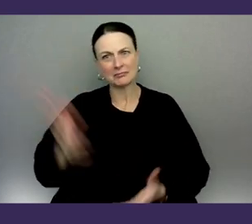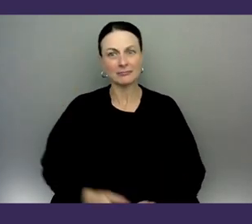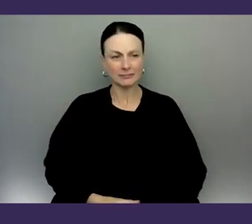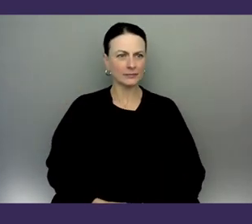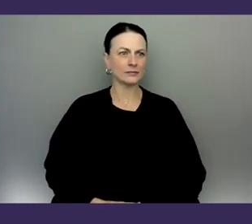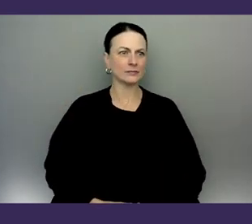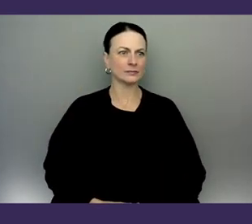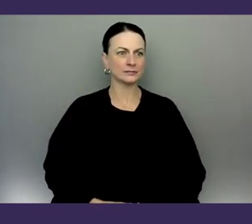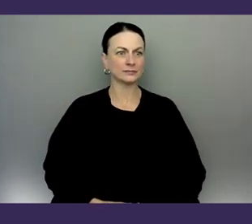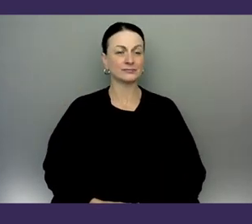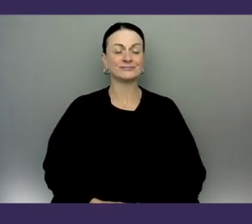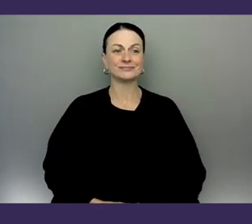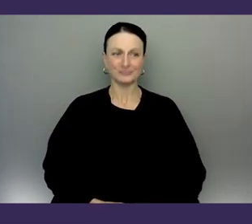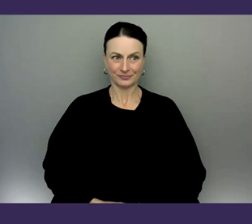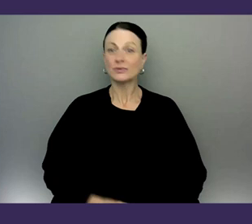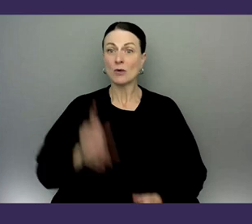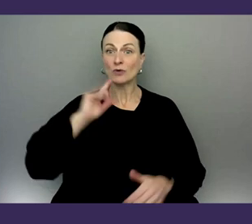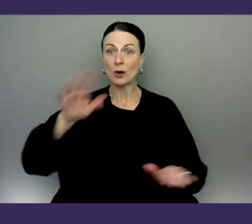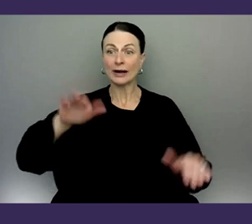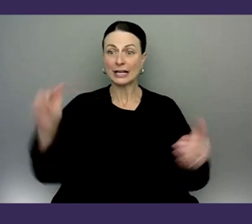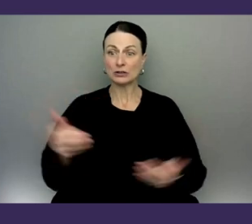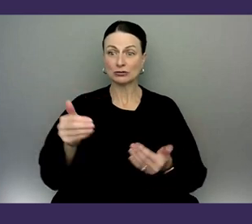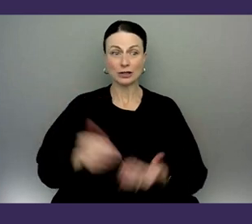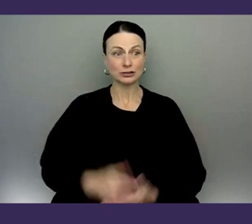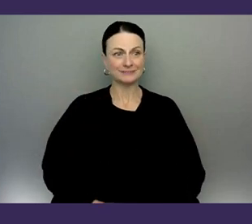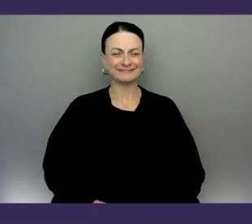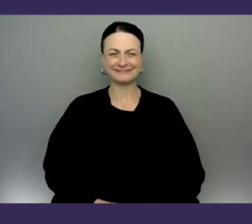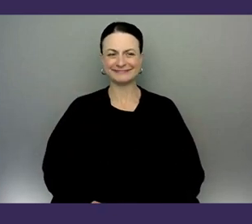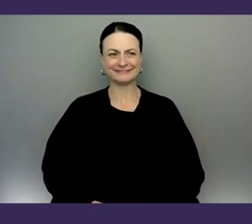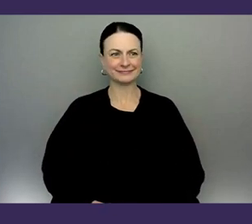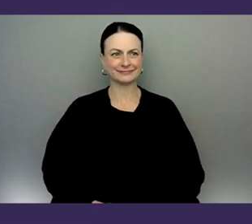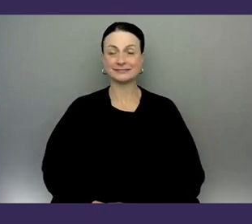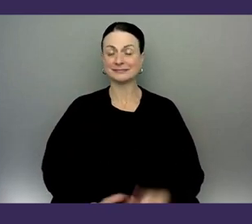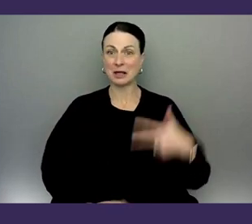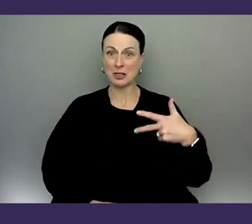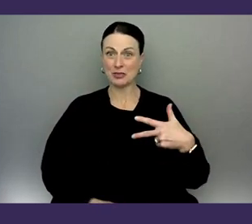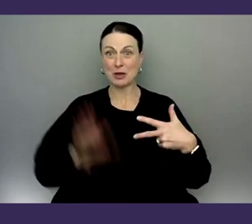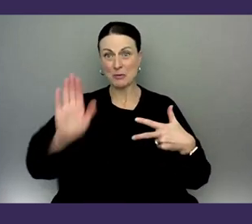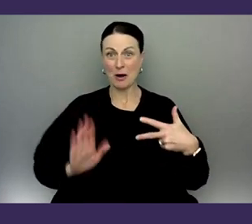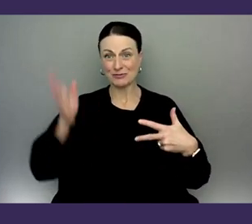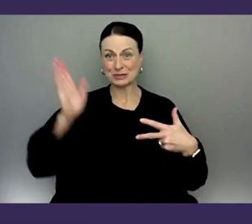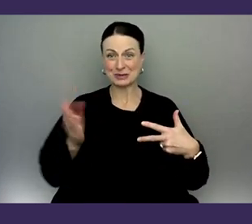All right, so as far as introductions go, we have three wonderful speakers today.